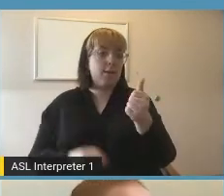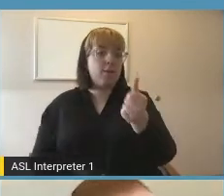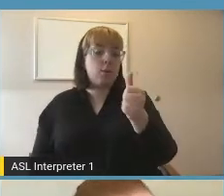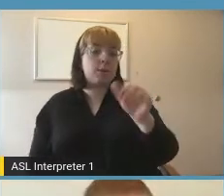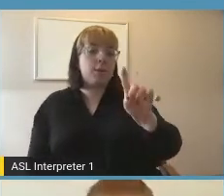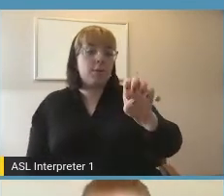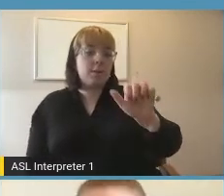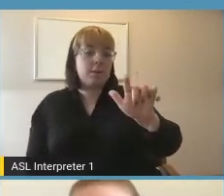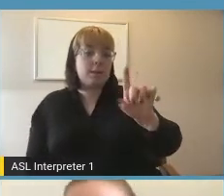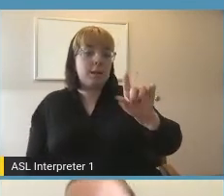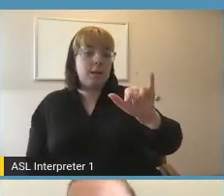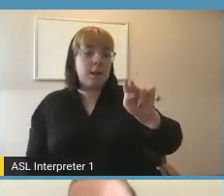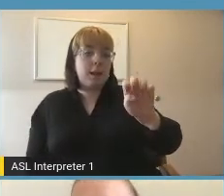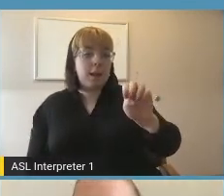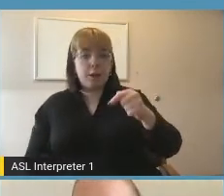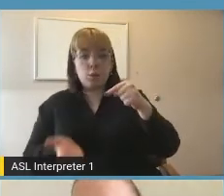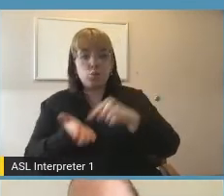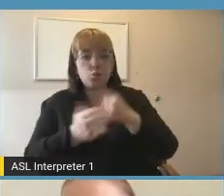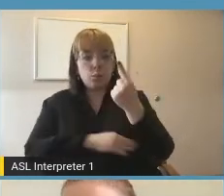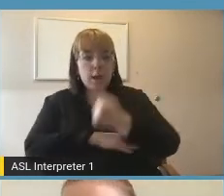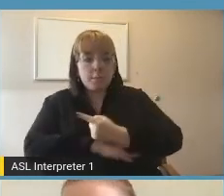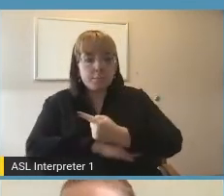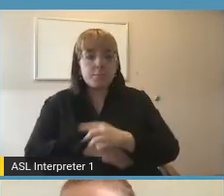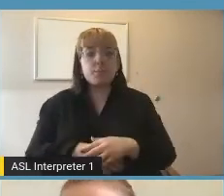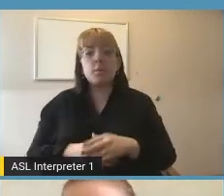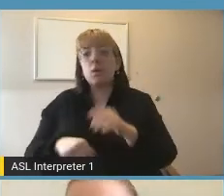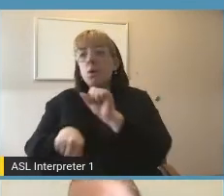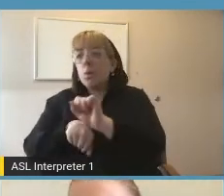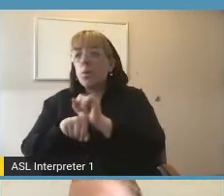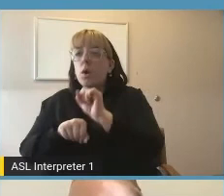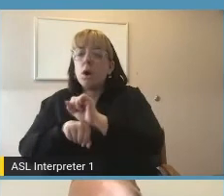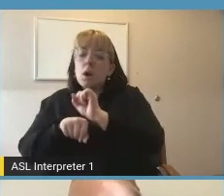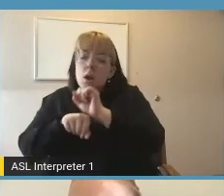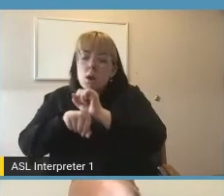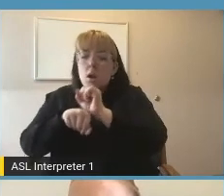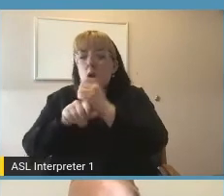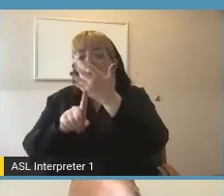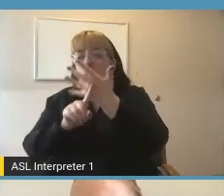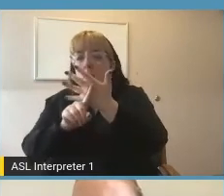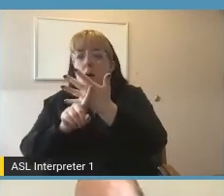can take an episode, no matter how simple, and work on it for five months. But this is